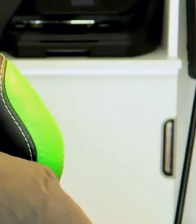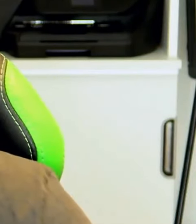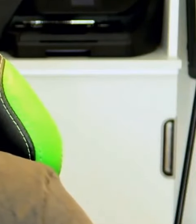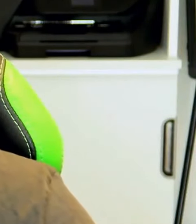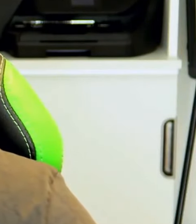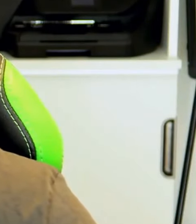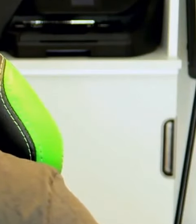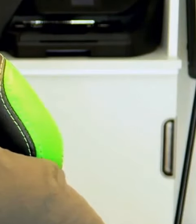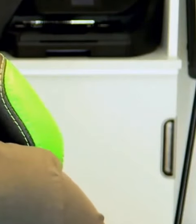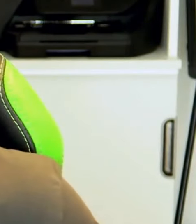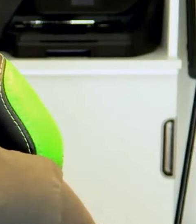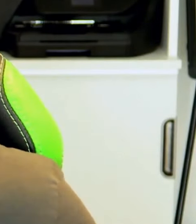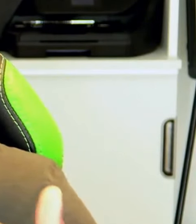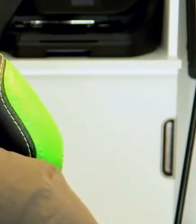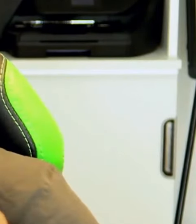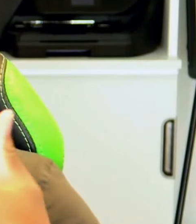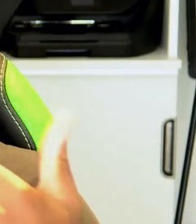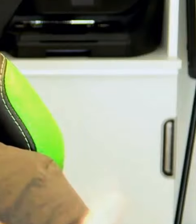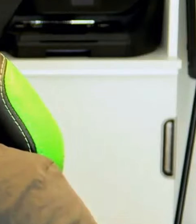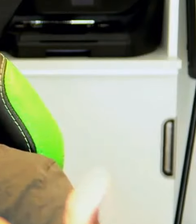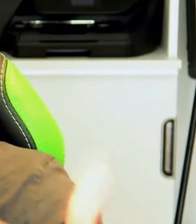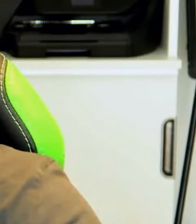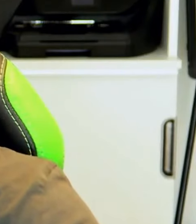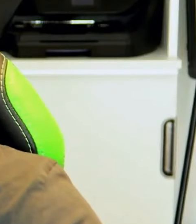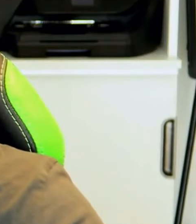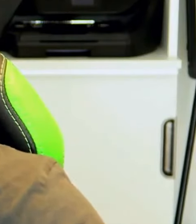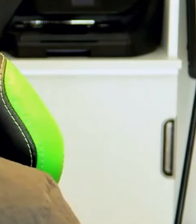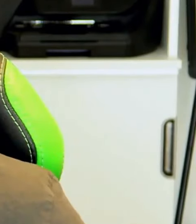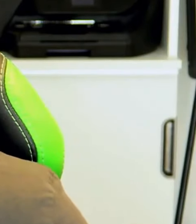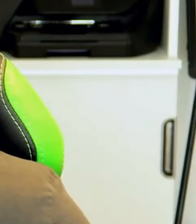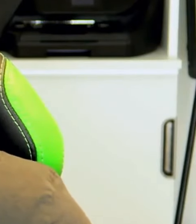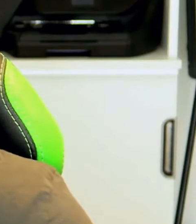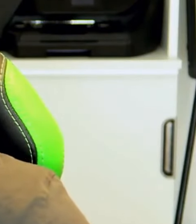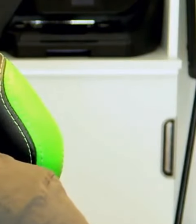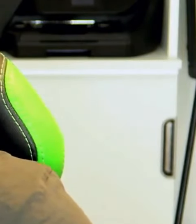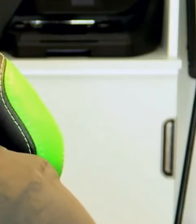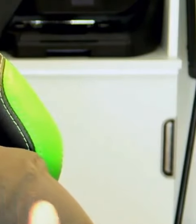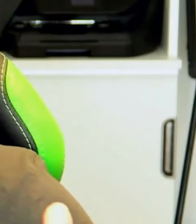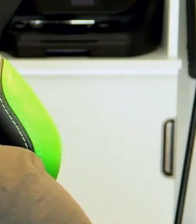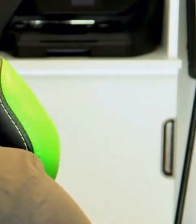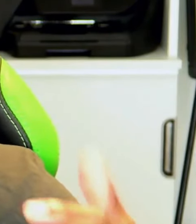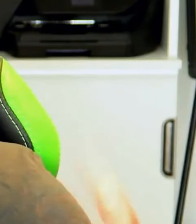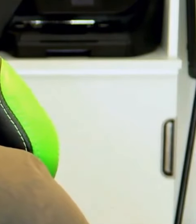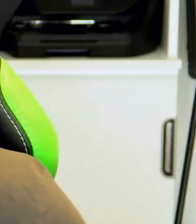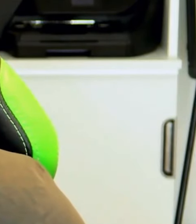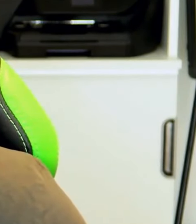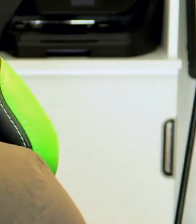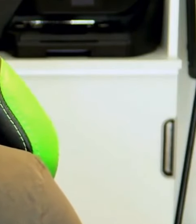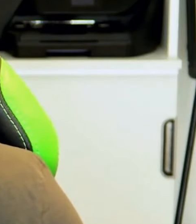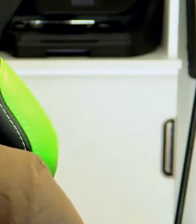A CHANCE TO DO THIS RIGHT NOW ALL BECAUSE OF MINECRAFT THAT HAS ALLOWED ME TO HAVE THIS